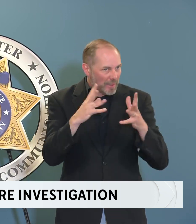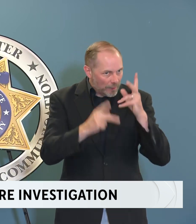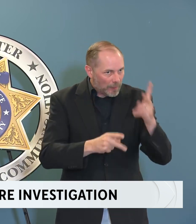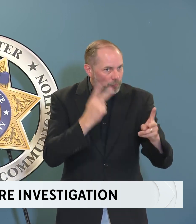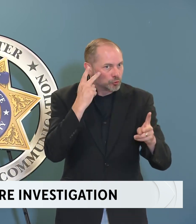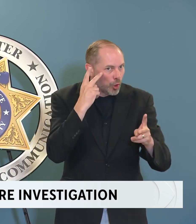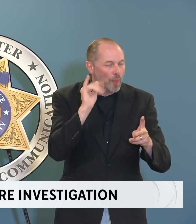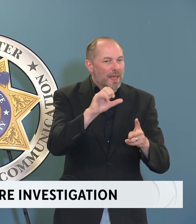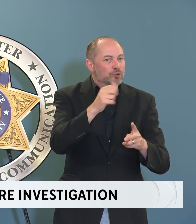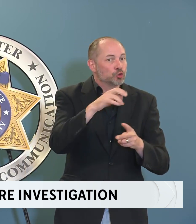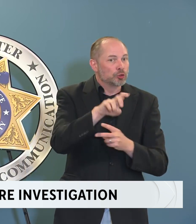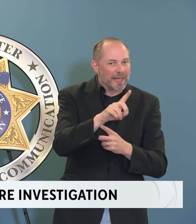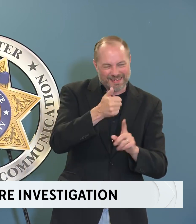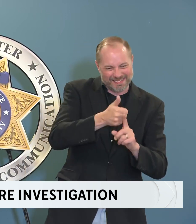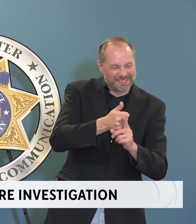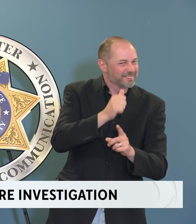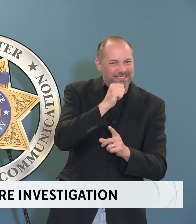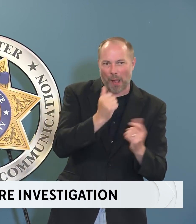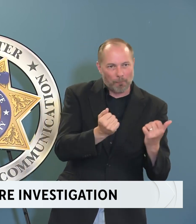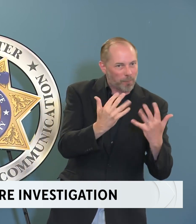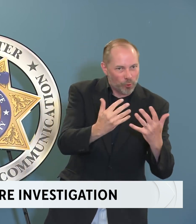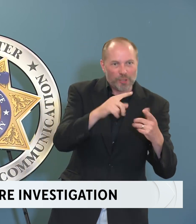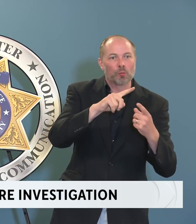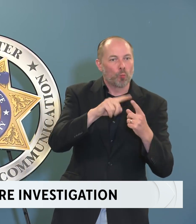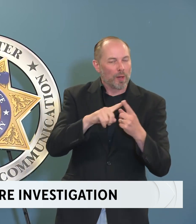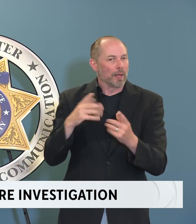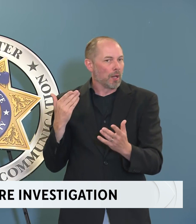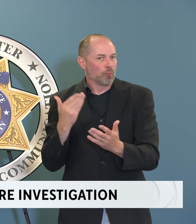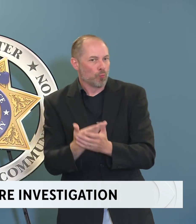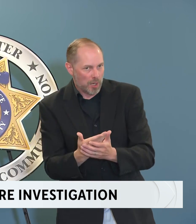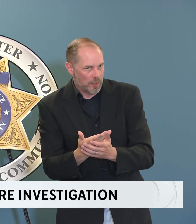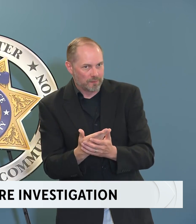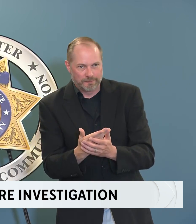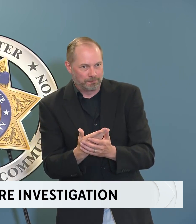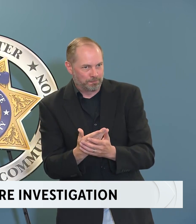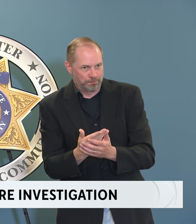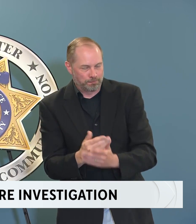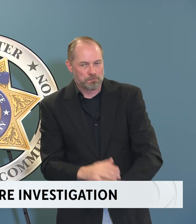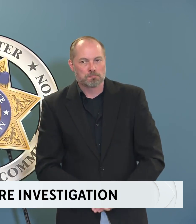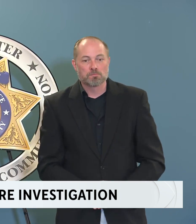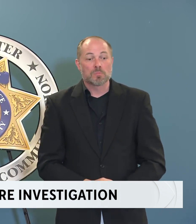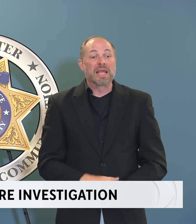REPORTED THAT THE SHED ON THE PROPERTY WHICH WAS WIDELY PUBLICIZED ON SOCIAL MEDIA AND